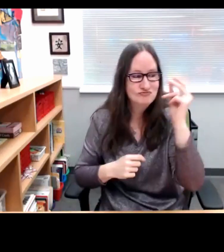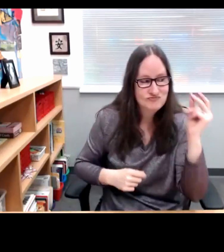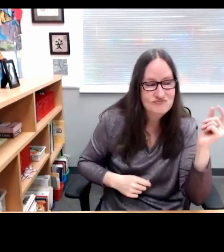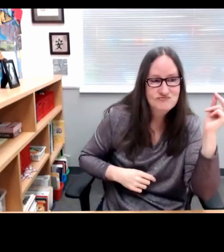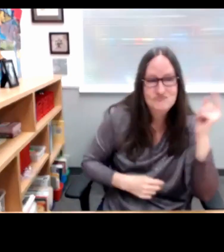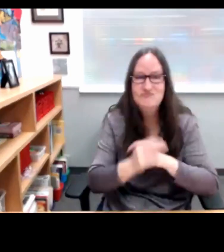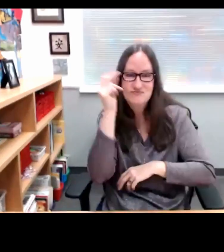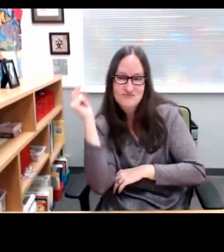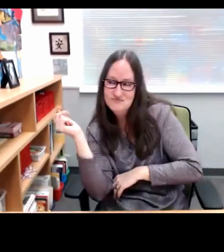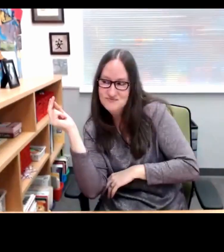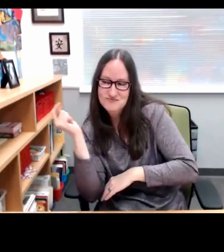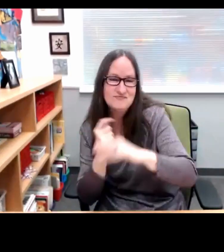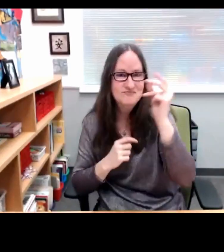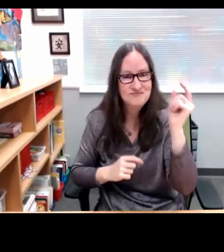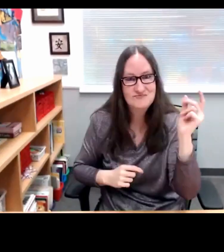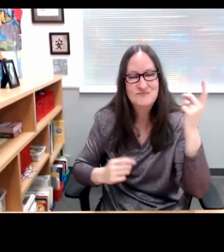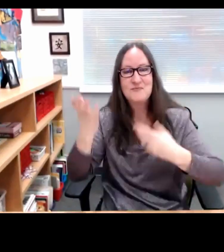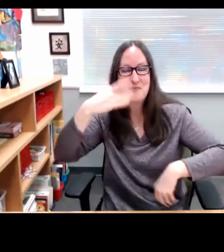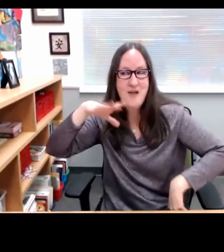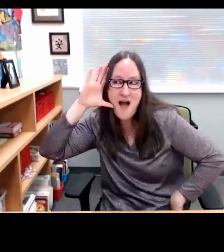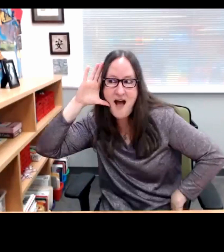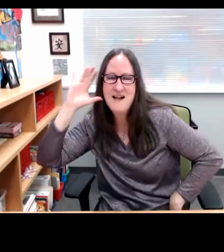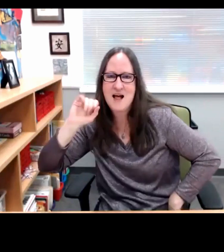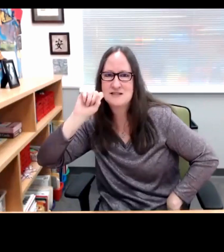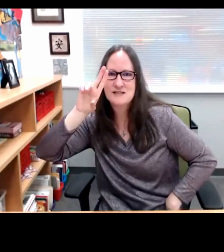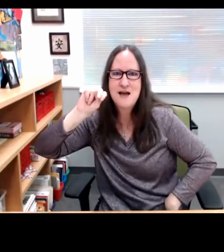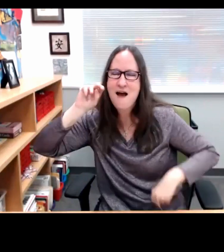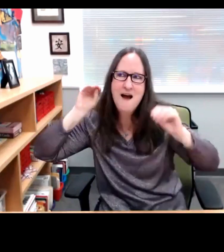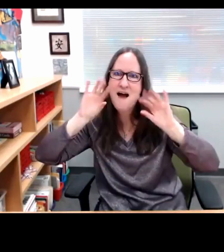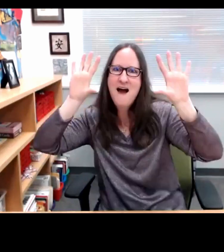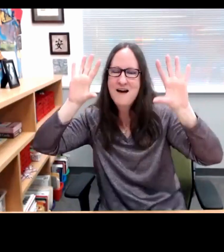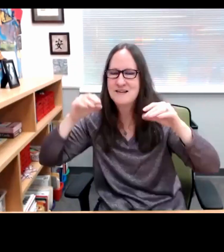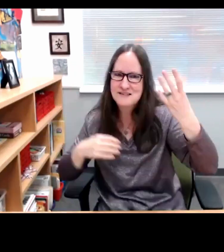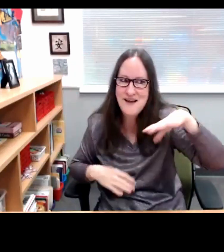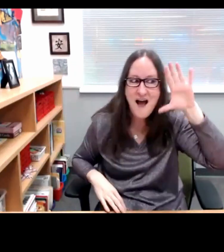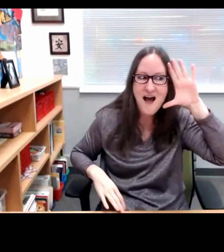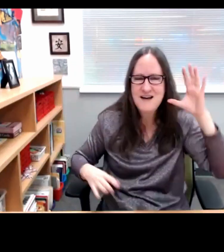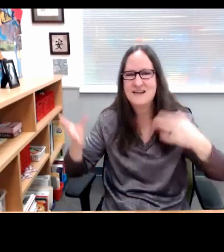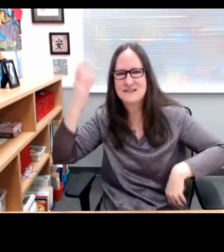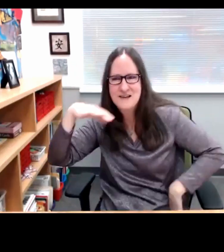And then we incorporated the snaps. So like, here's the sunlight,